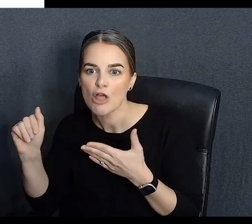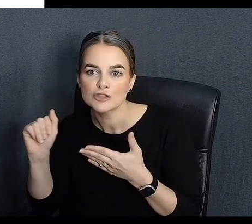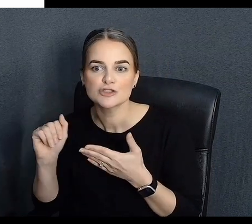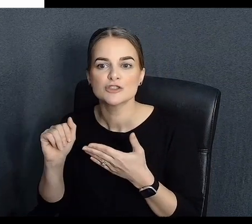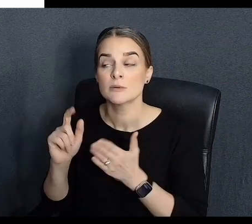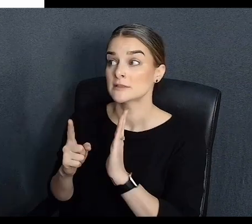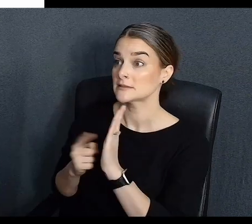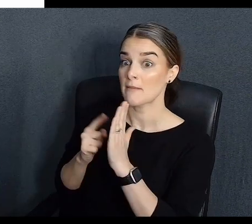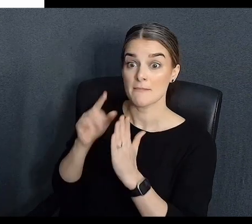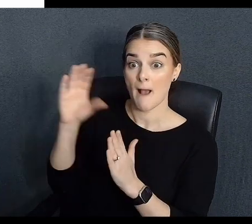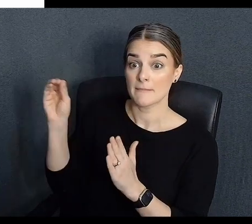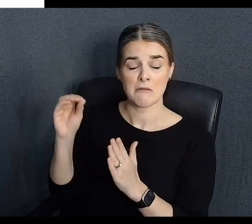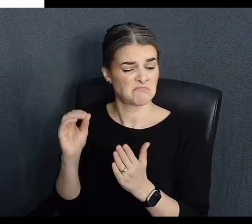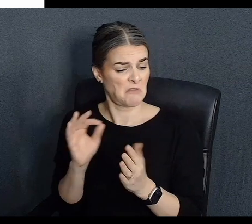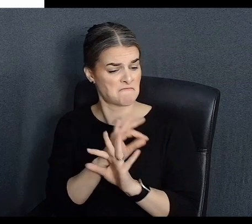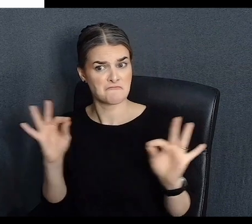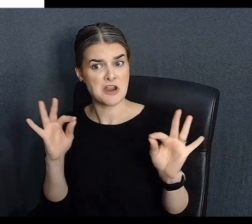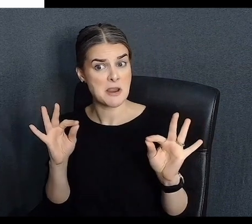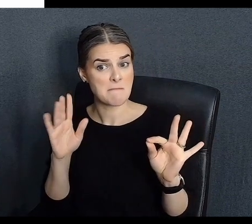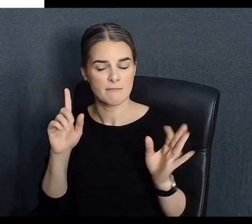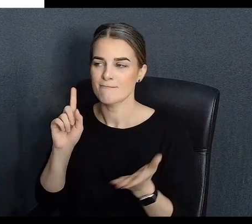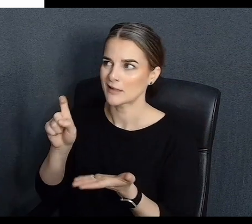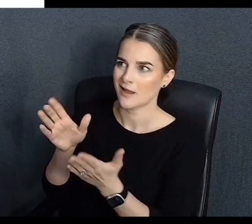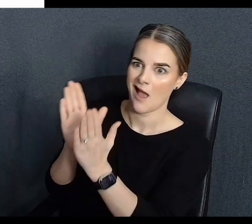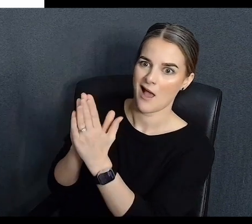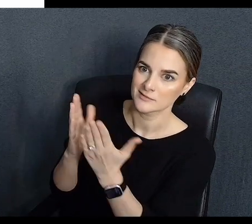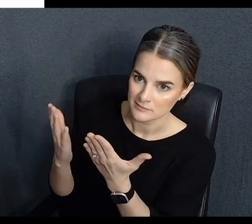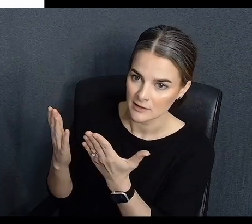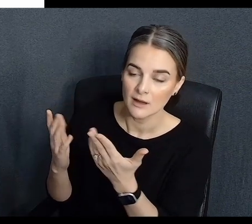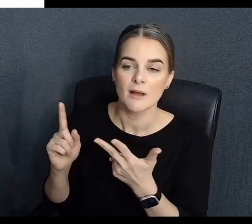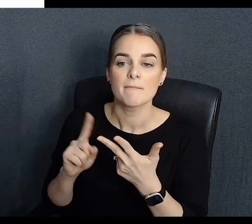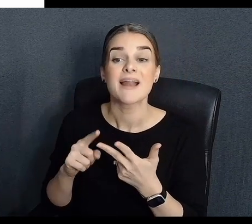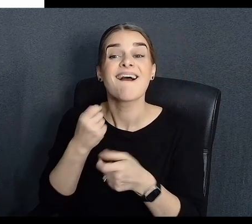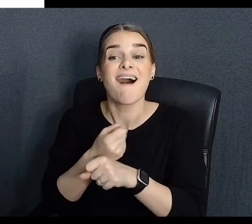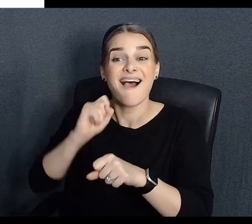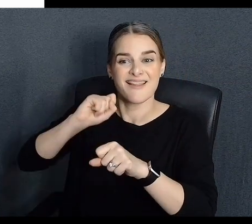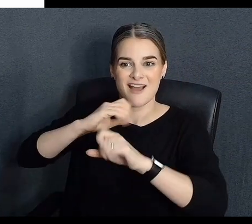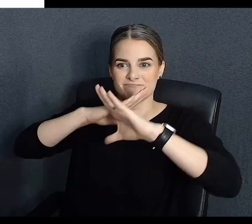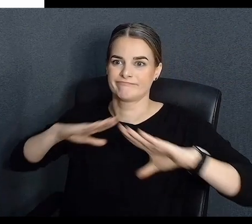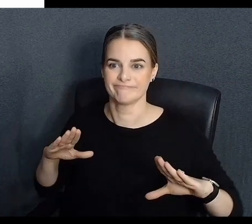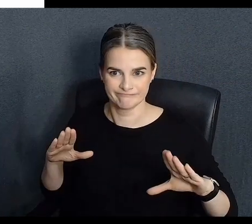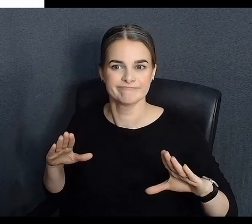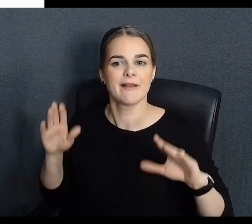But you can then get your AAC device unlocked and then be able to use it as basically a functioning computer.